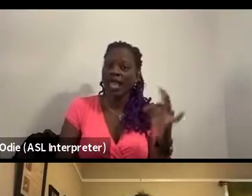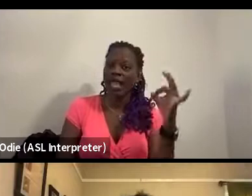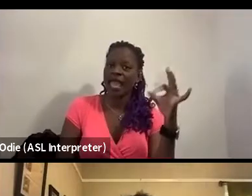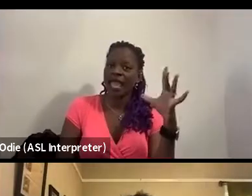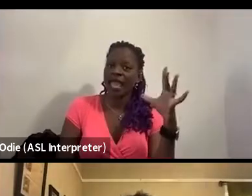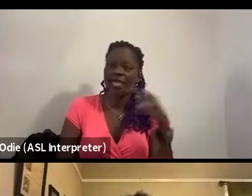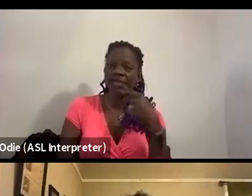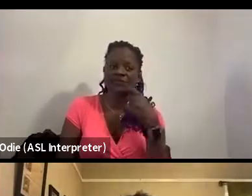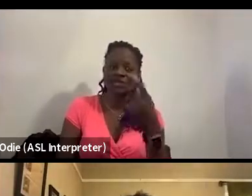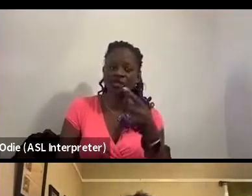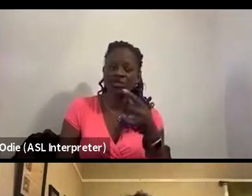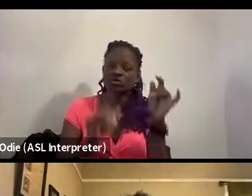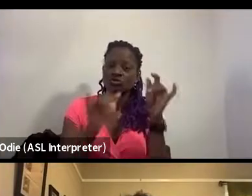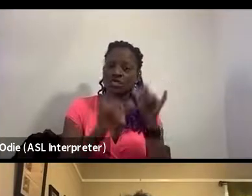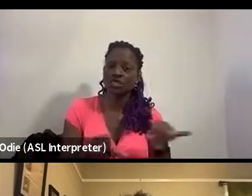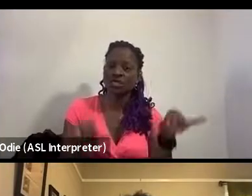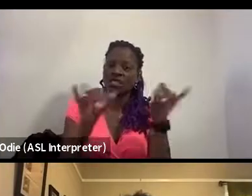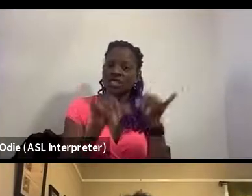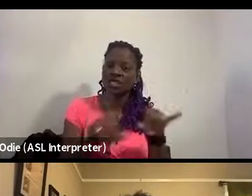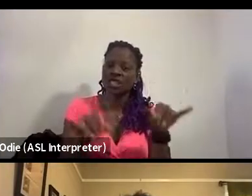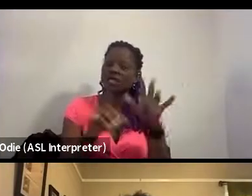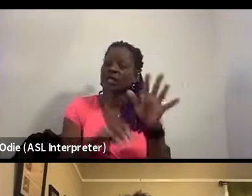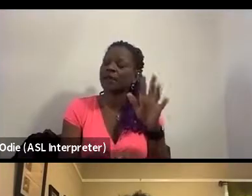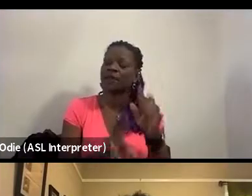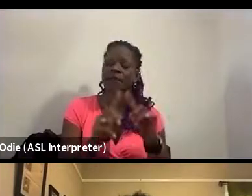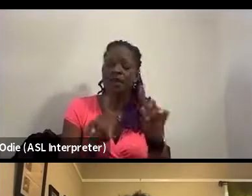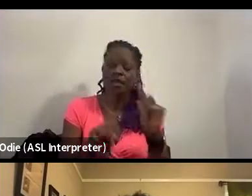and over again, but once again, it's patience, patience, patience.